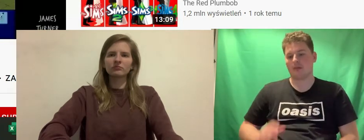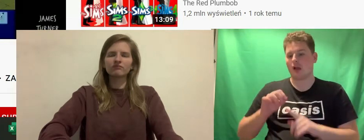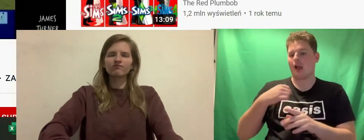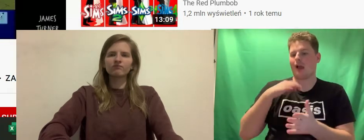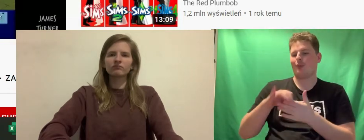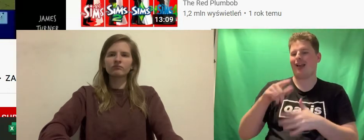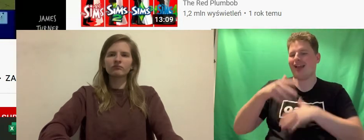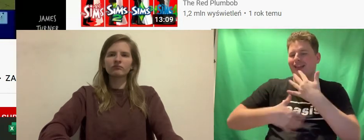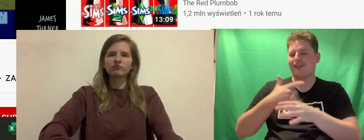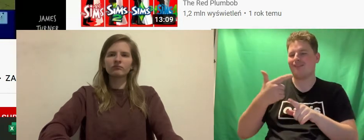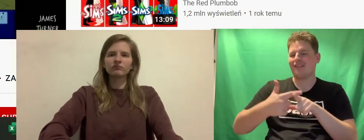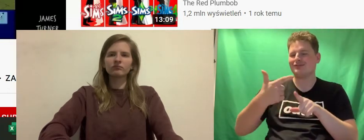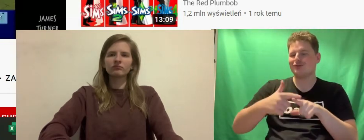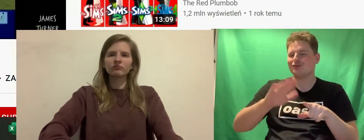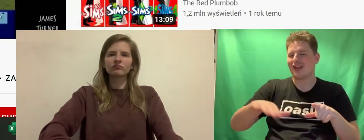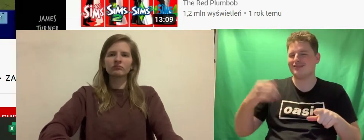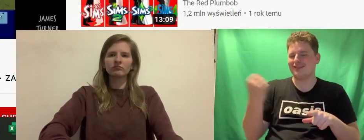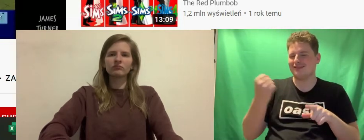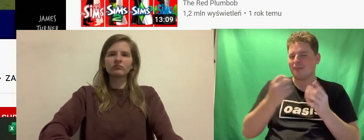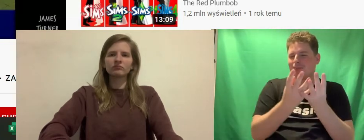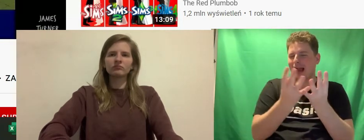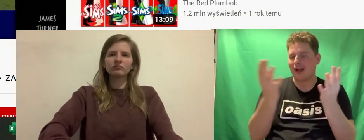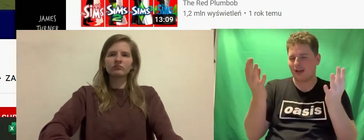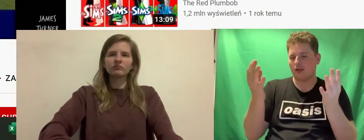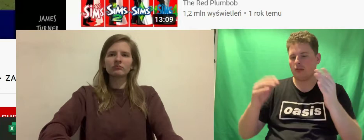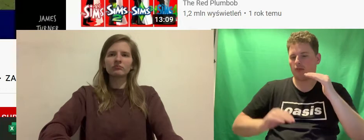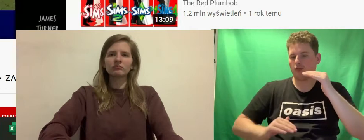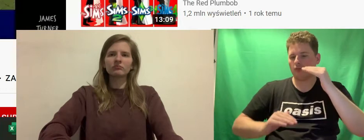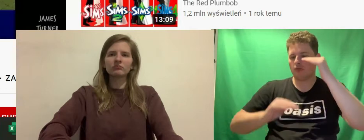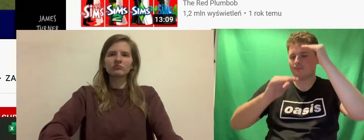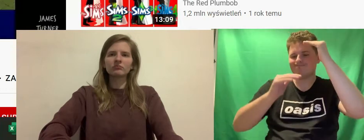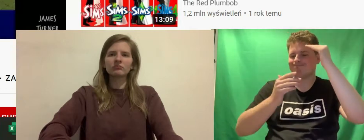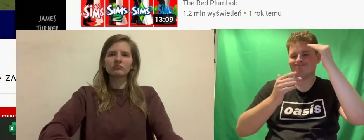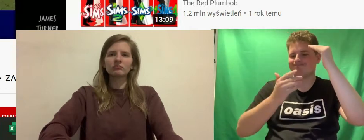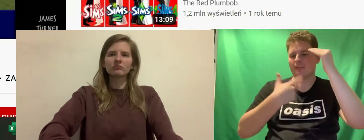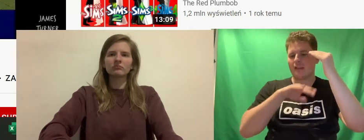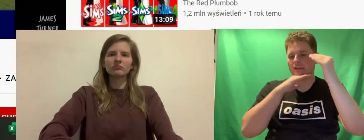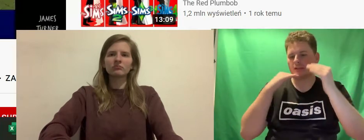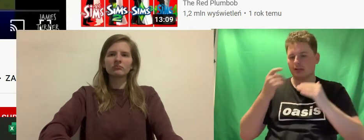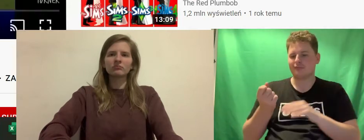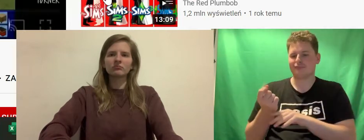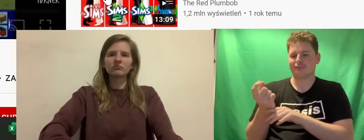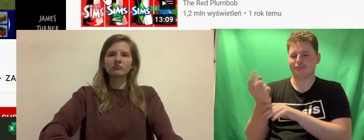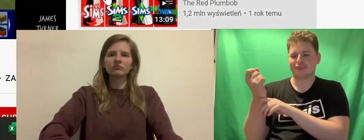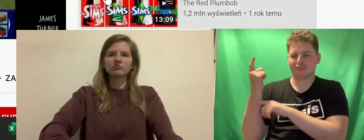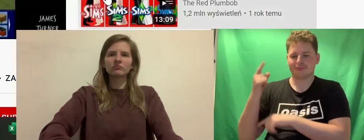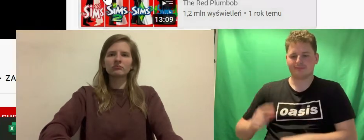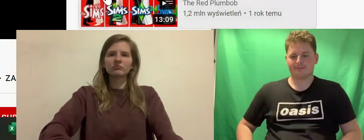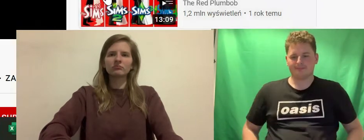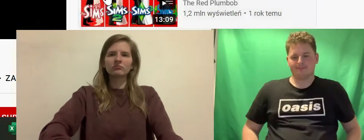A: that's why maybe over 20 generations, the system couldn't hold out, decided to remove some of them